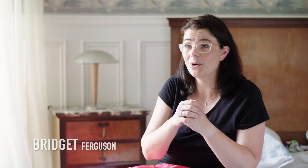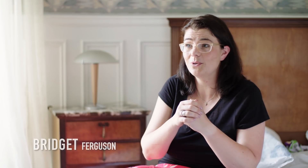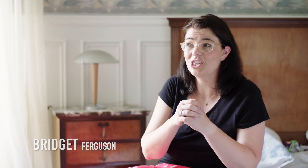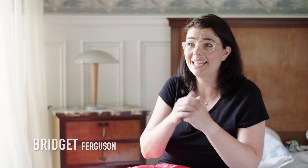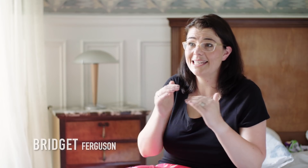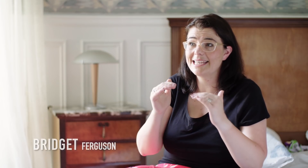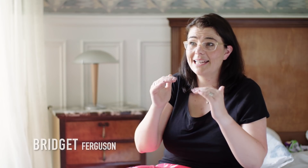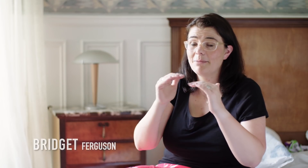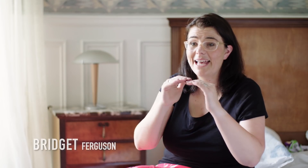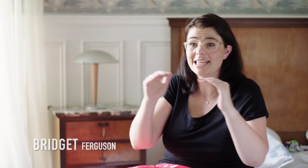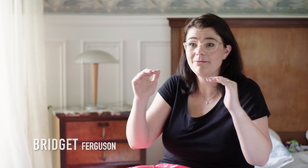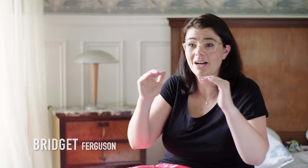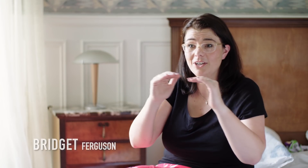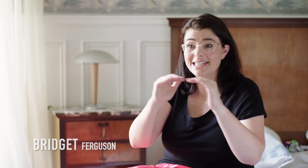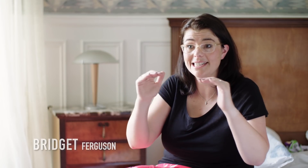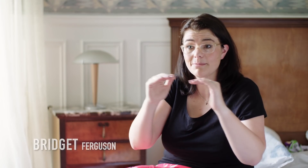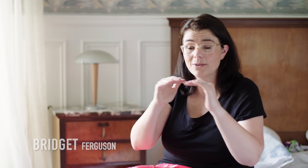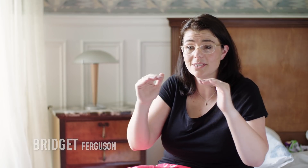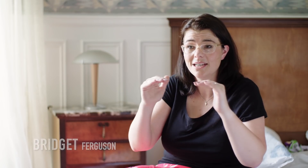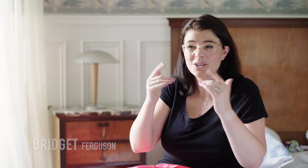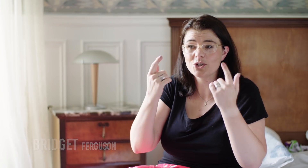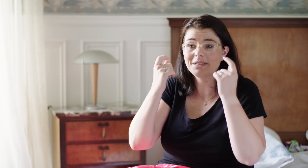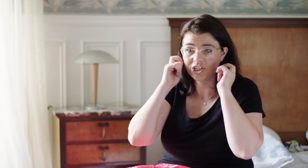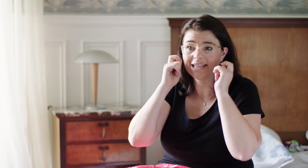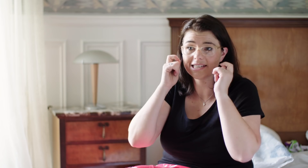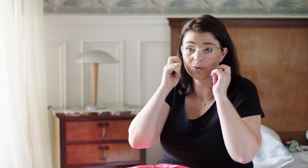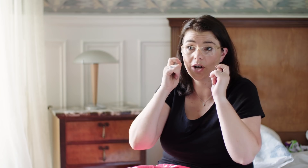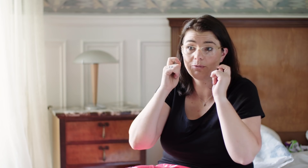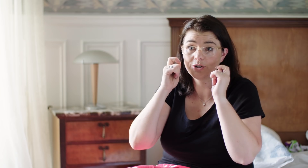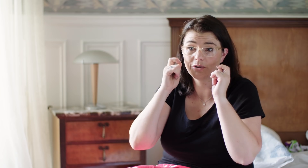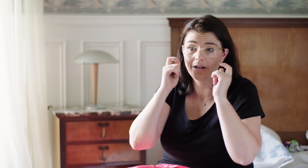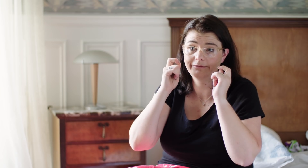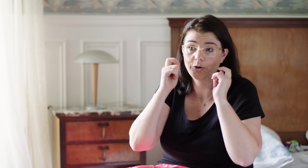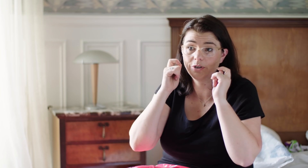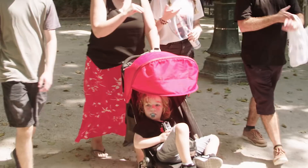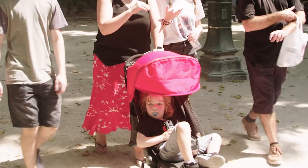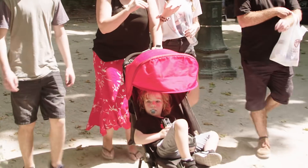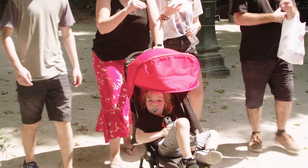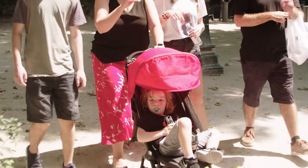so she can get sound at about 85-90 decibels, which means she can listen to an iPod or an iPhone.